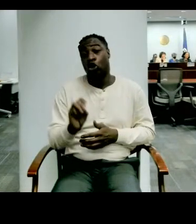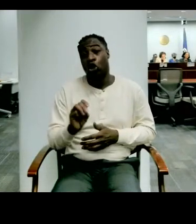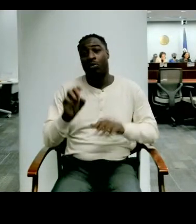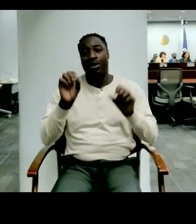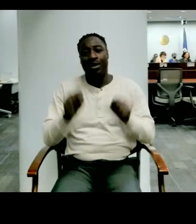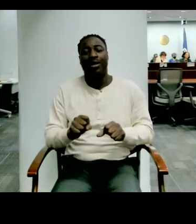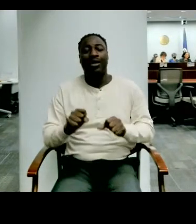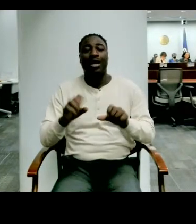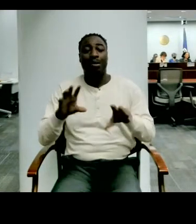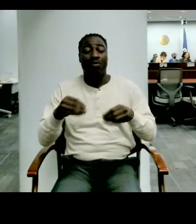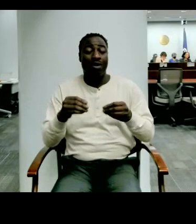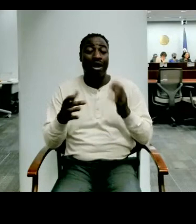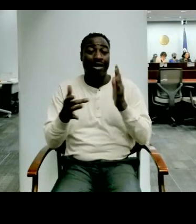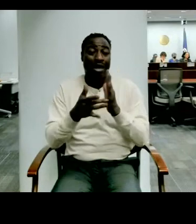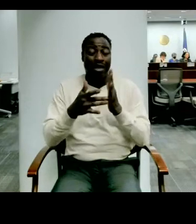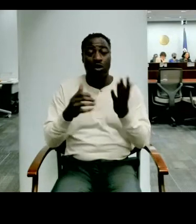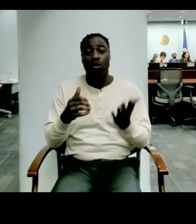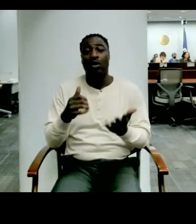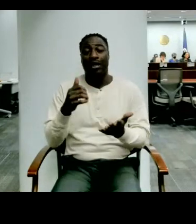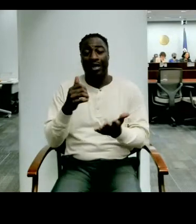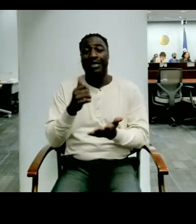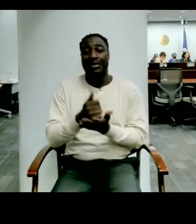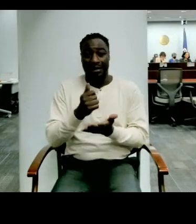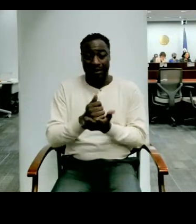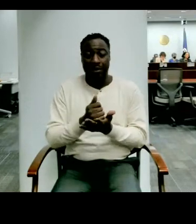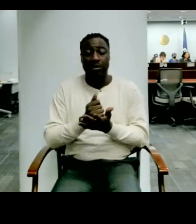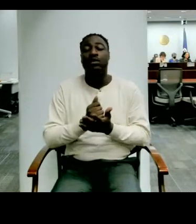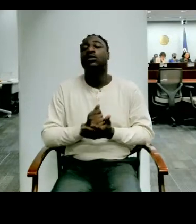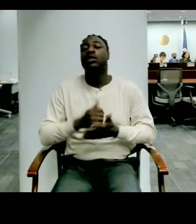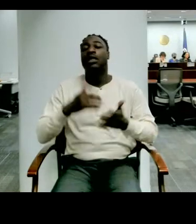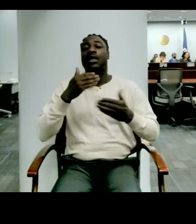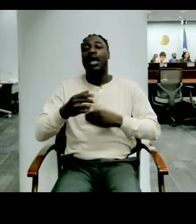technical assistance to the Commission on these fronts. Next we'd like to discuss,